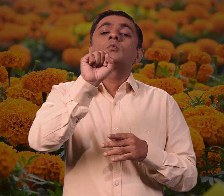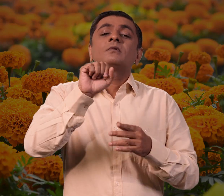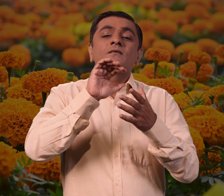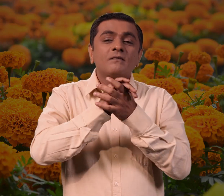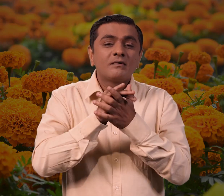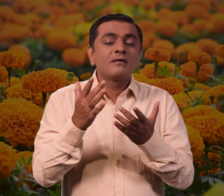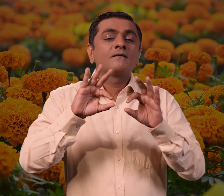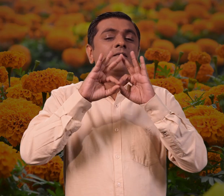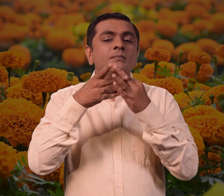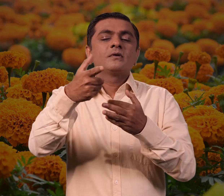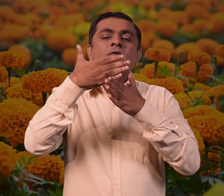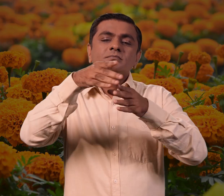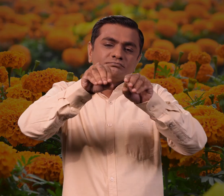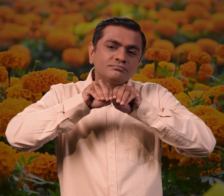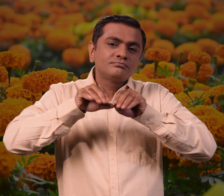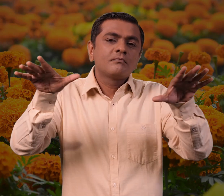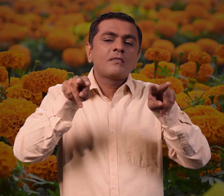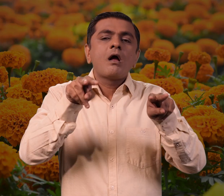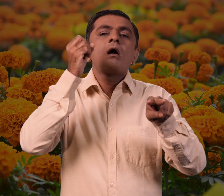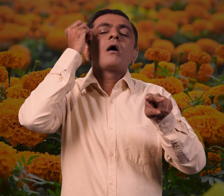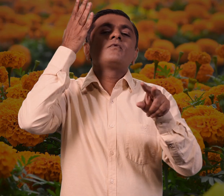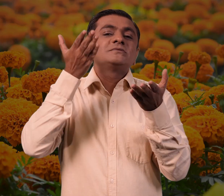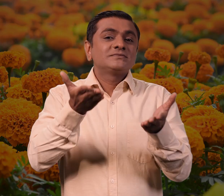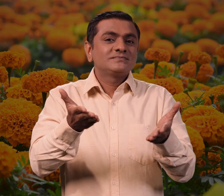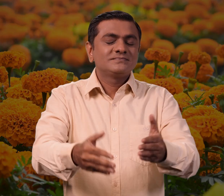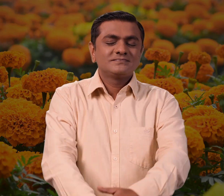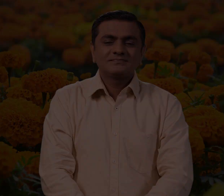Please share this with your friends and family to help spread awareness.